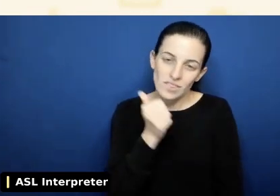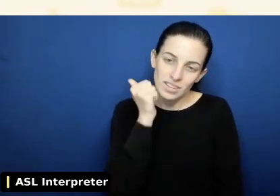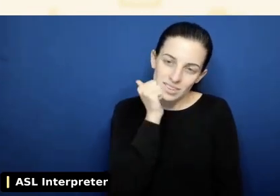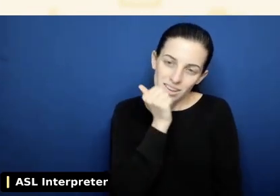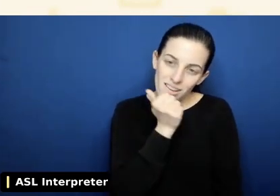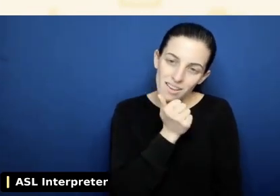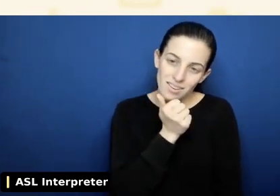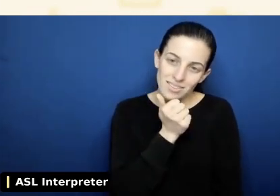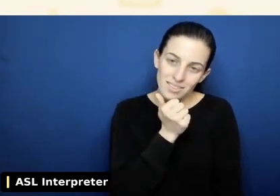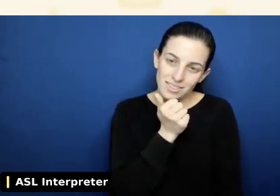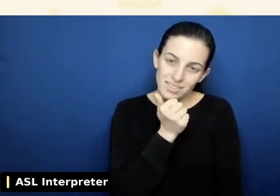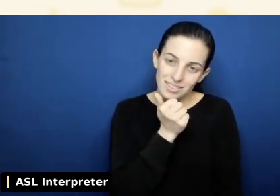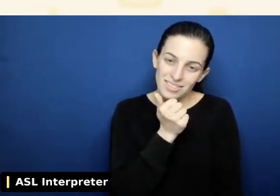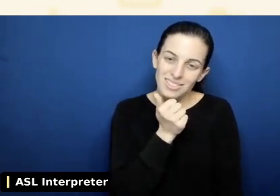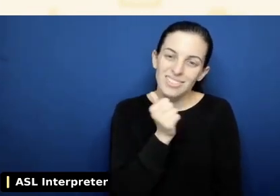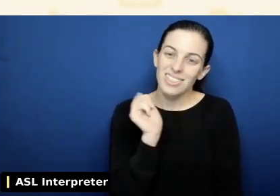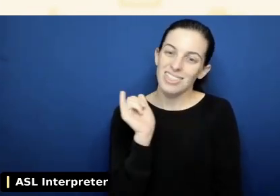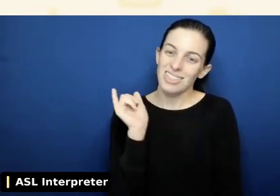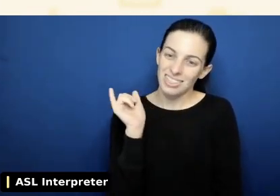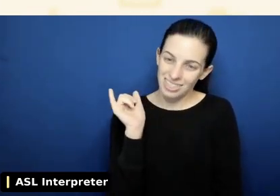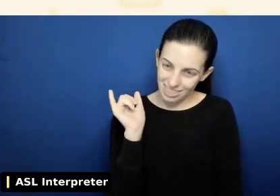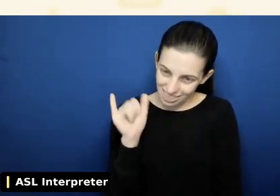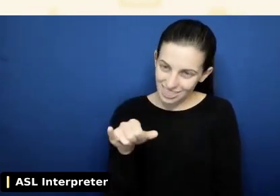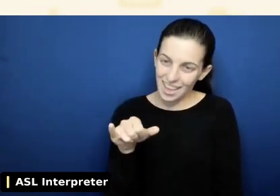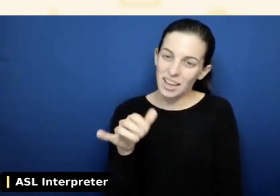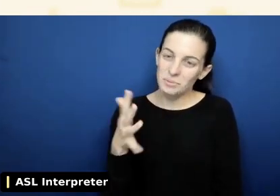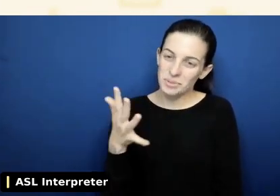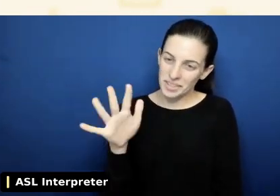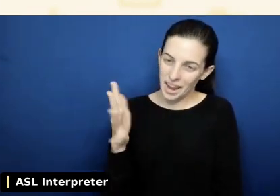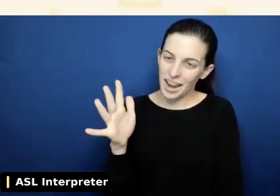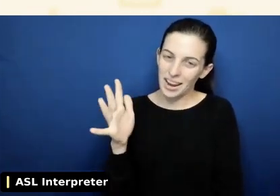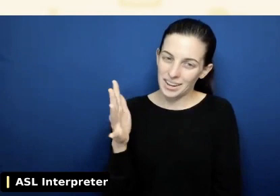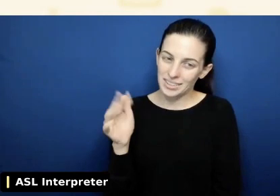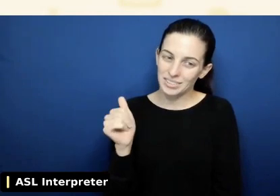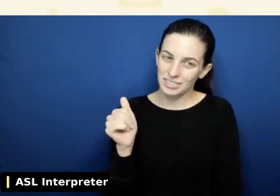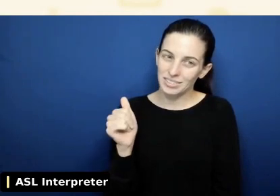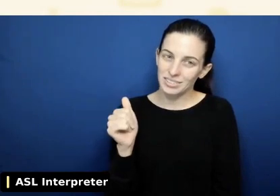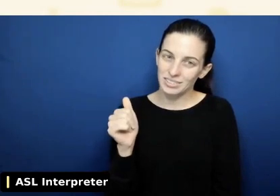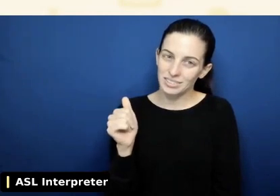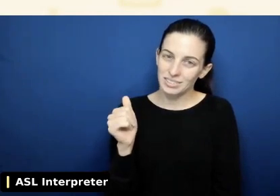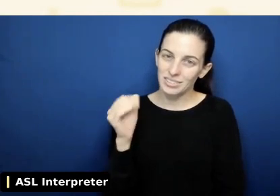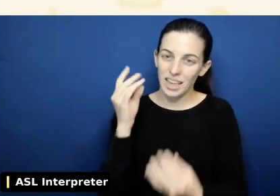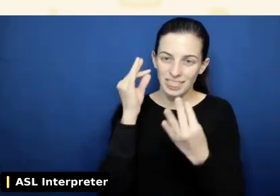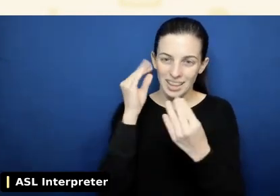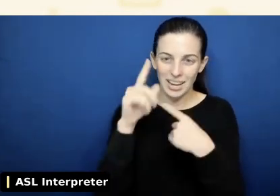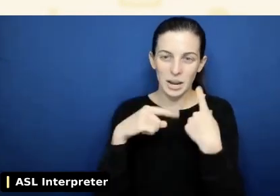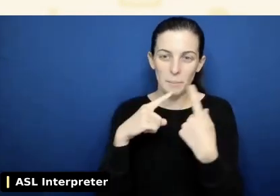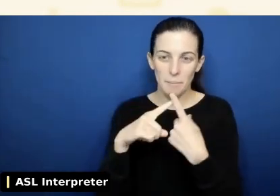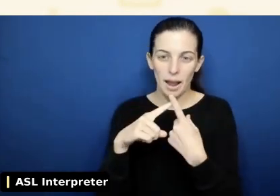That day, I was kind of thinking about, why didn't I use it more